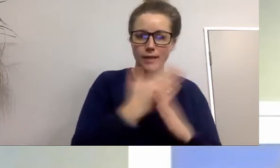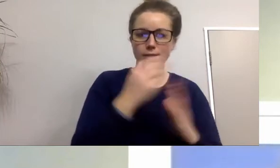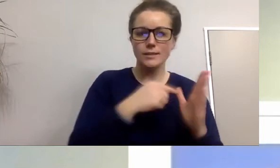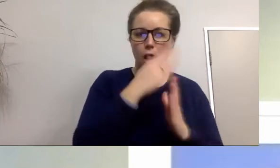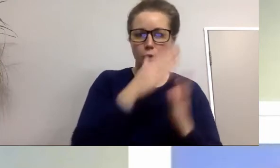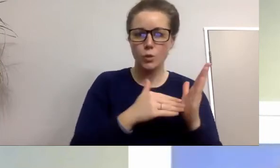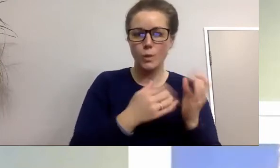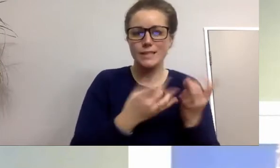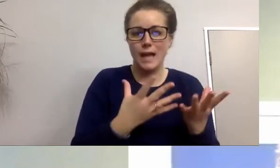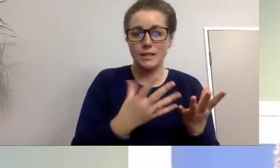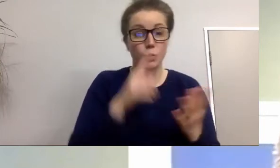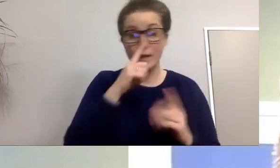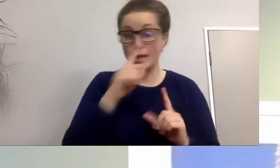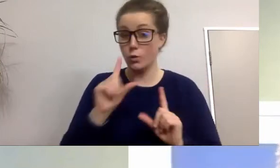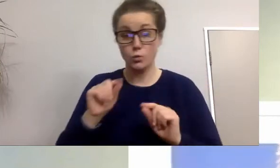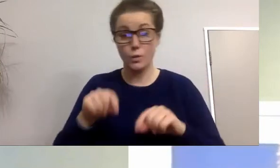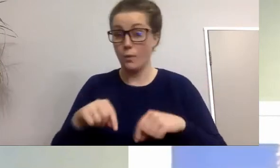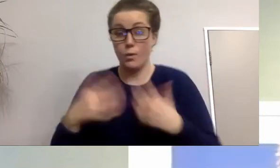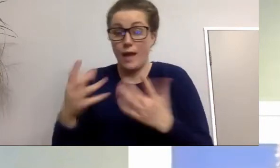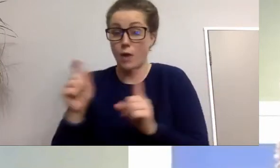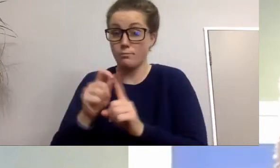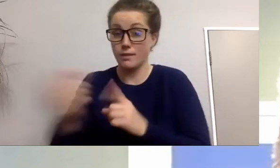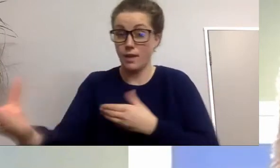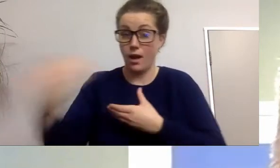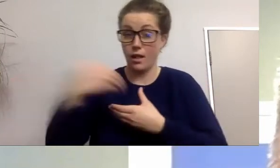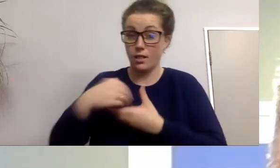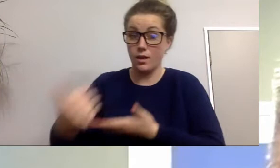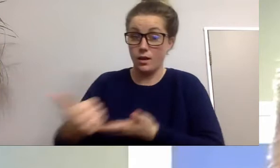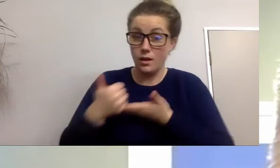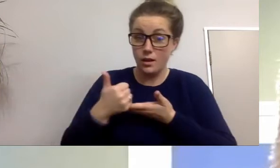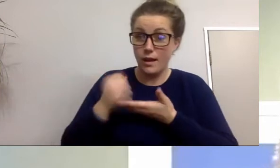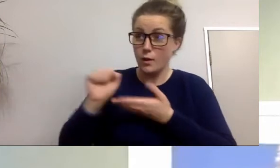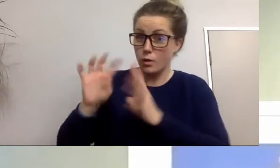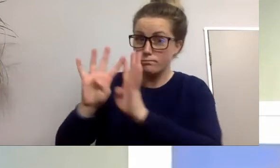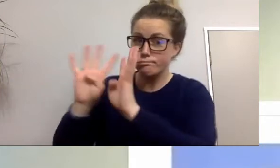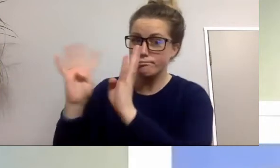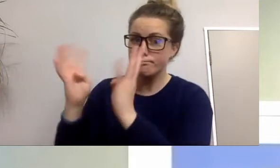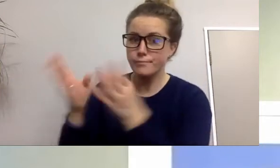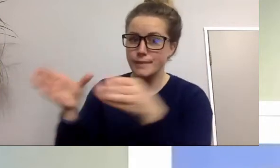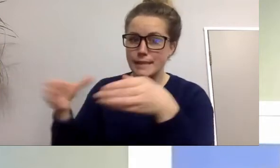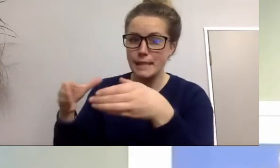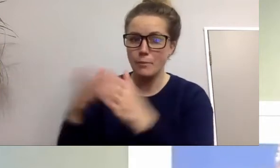without Pascale and her contemporaries around New Zealand. So Pascale is a leader